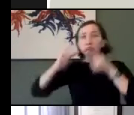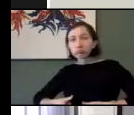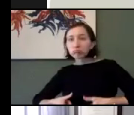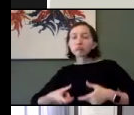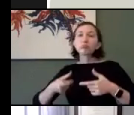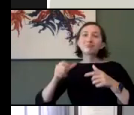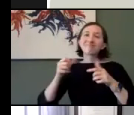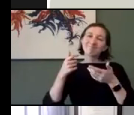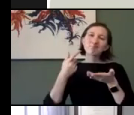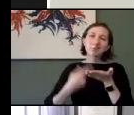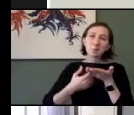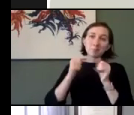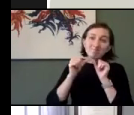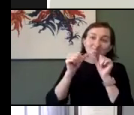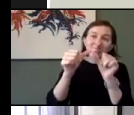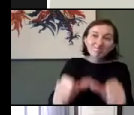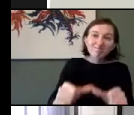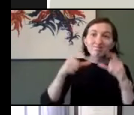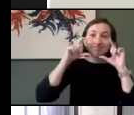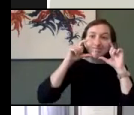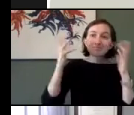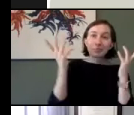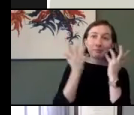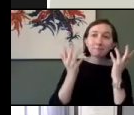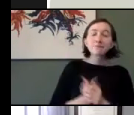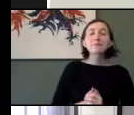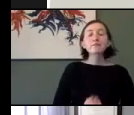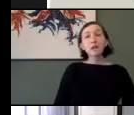It's important to prioritize wearing a mask when it's difficult